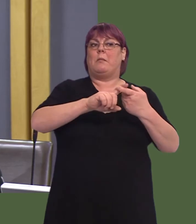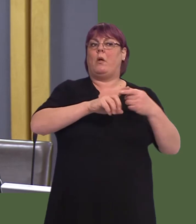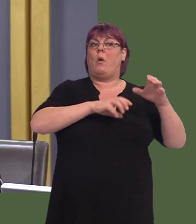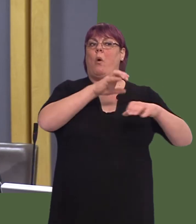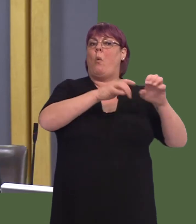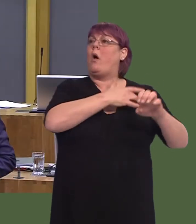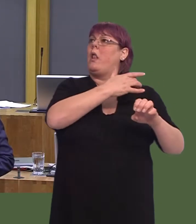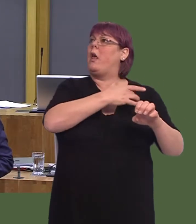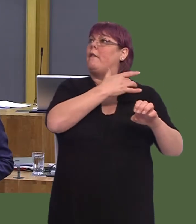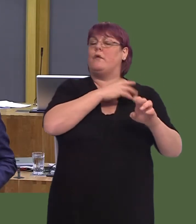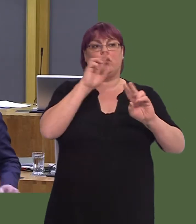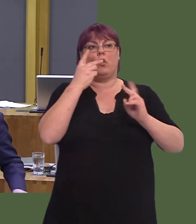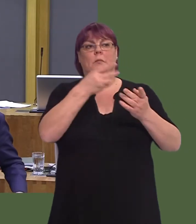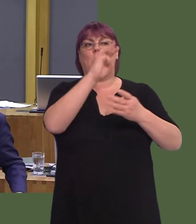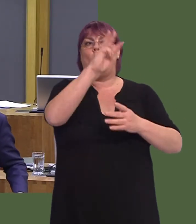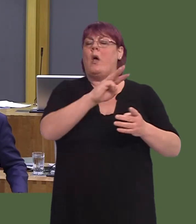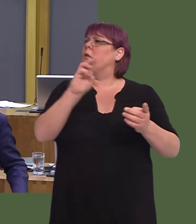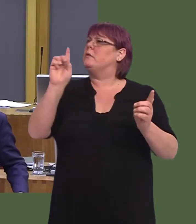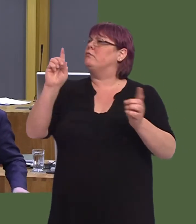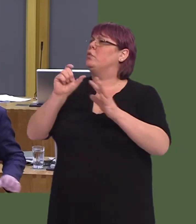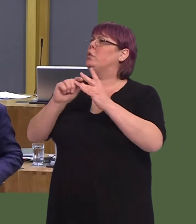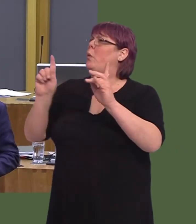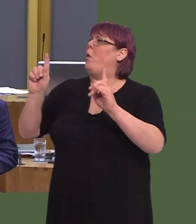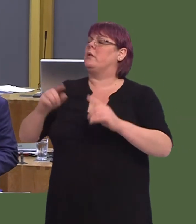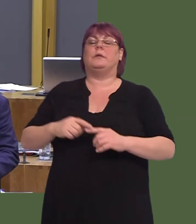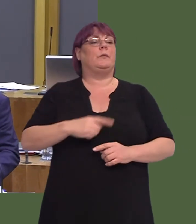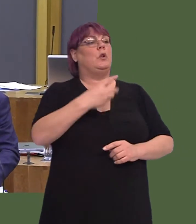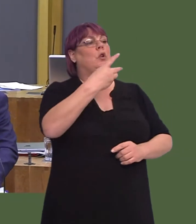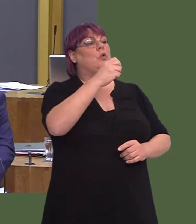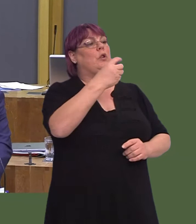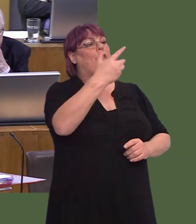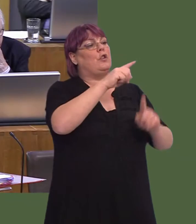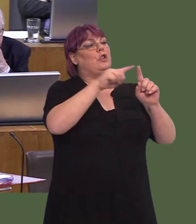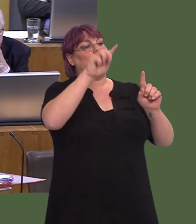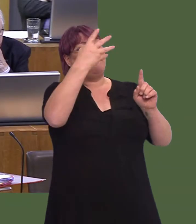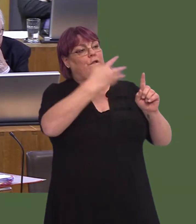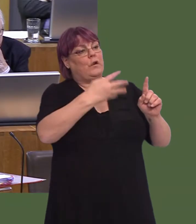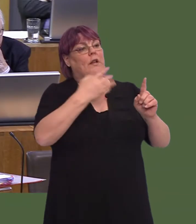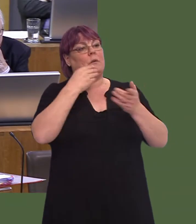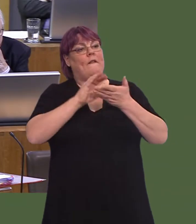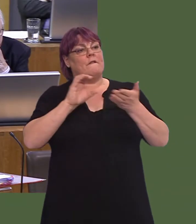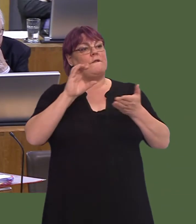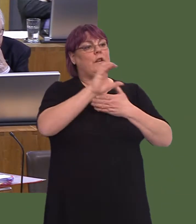Carwyn Jones AM: In 2013-14, funding was awarded to Wildlife Trusts Wales for an interactive